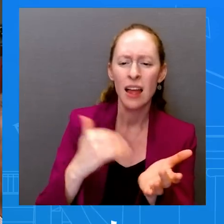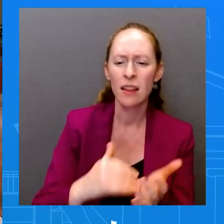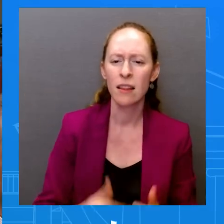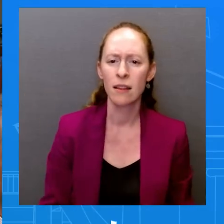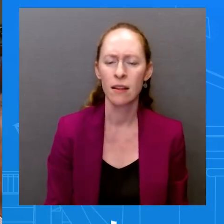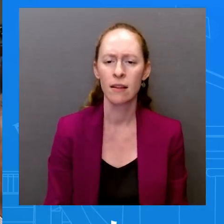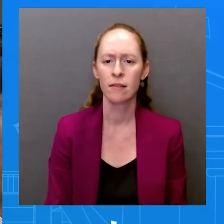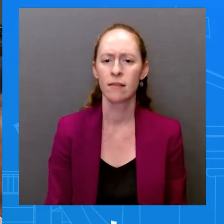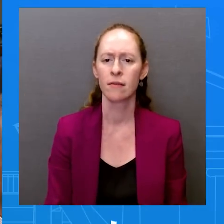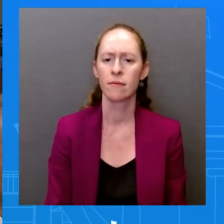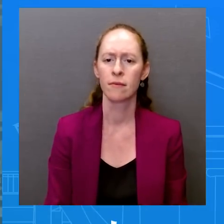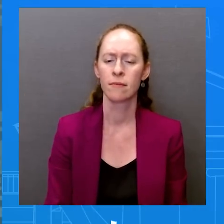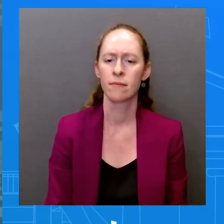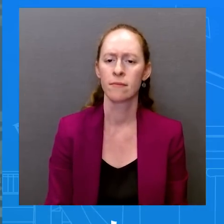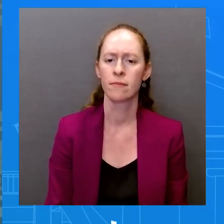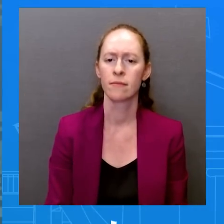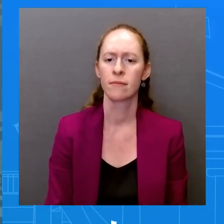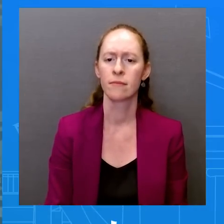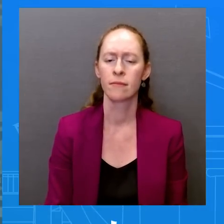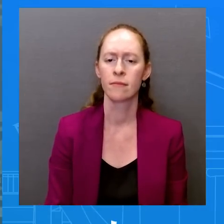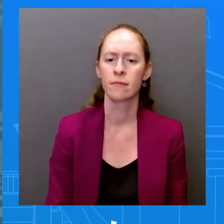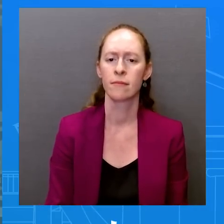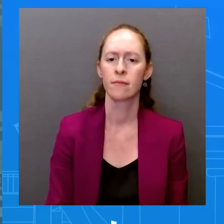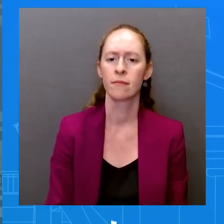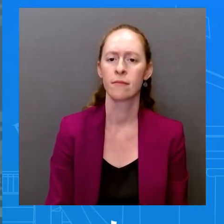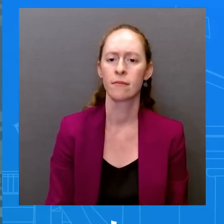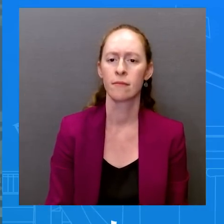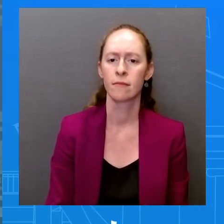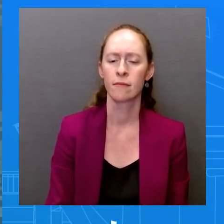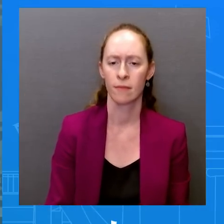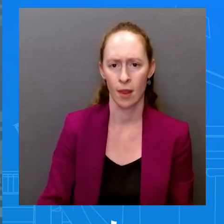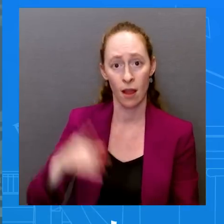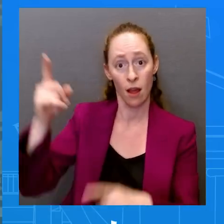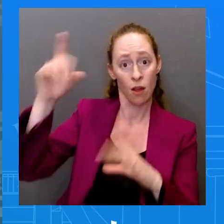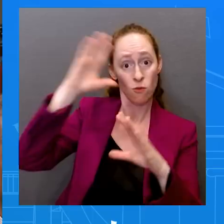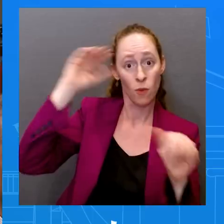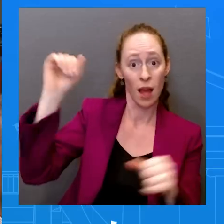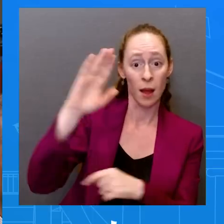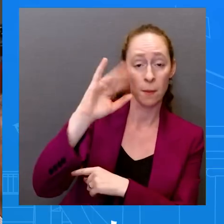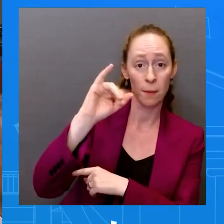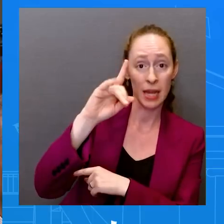Ms. Jean-Pierre: I don't have an -- I don't have anything to share on that. The Press: He mentioned this week